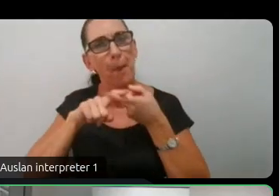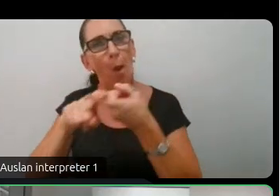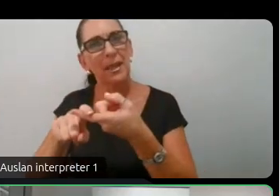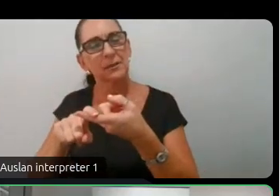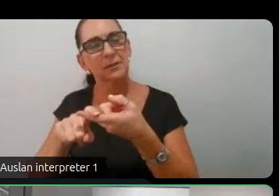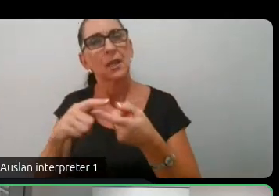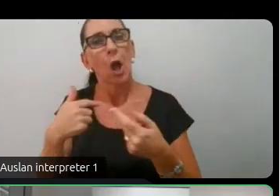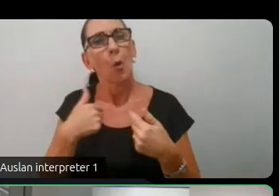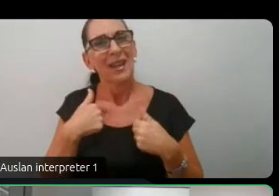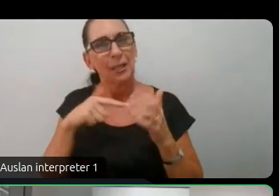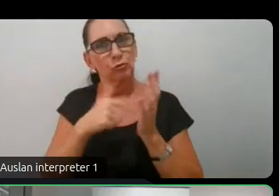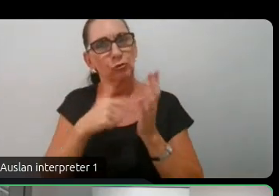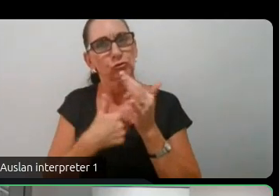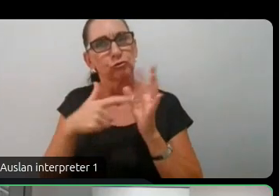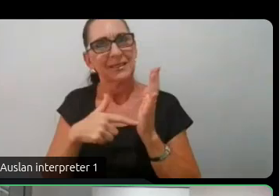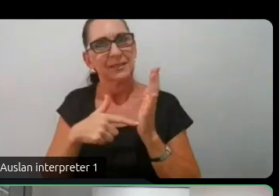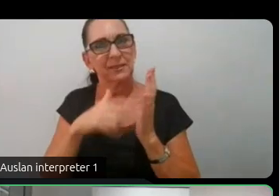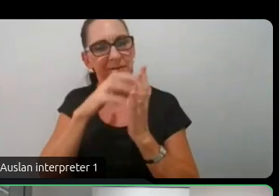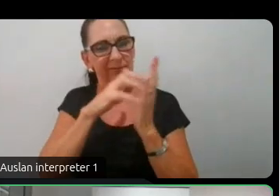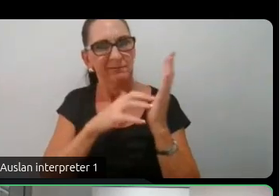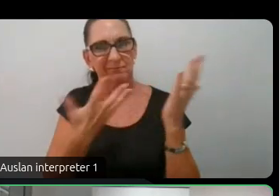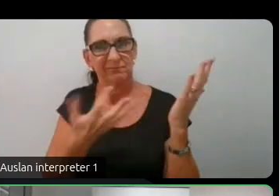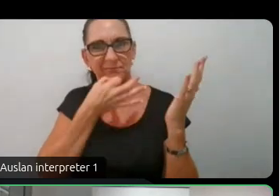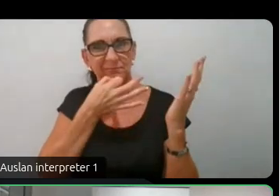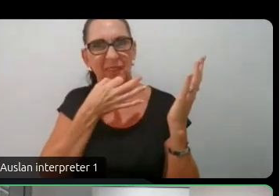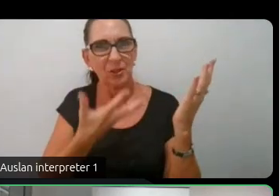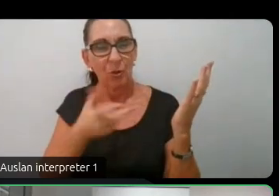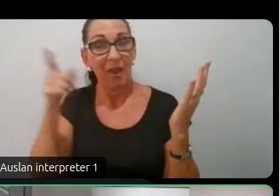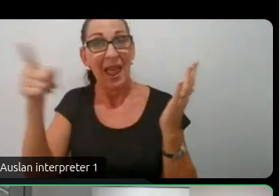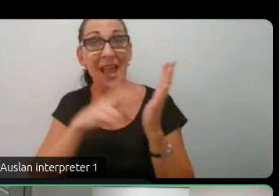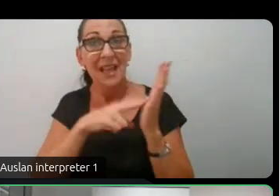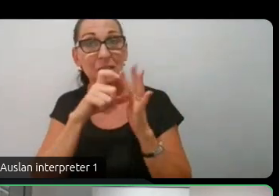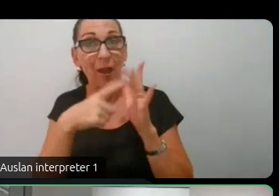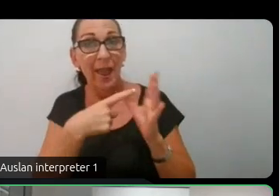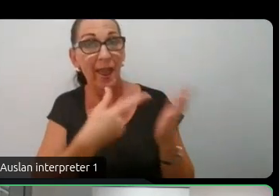will say and the NDIS don't tend to accept that and it does cause a bit of frustration